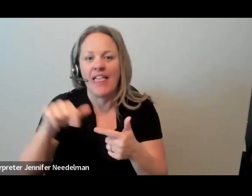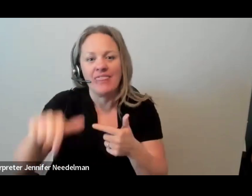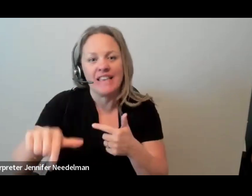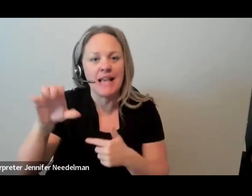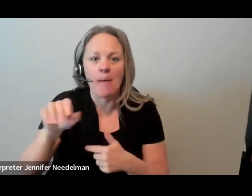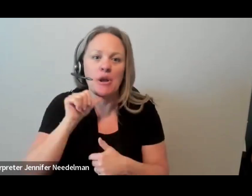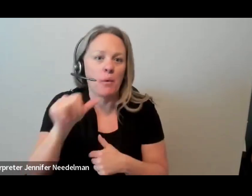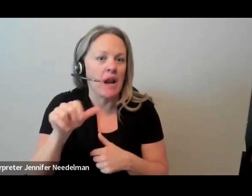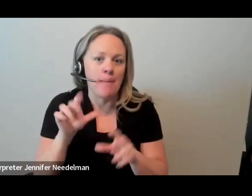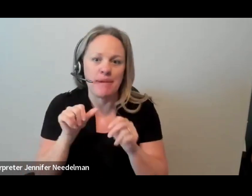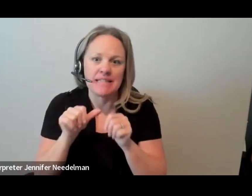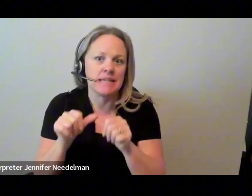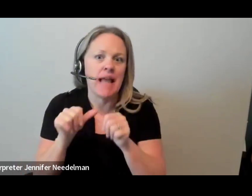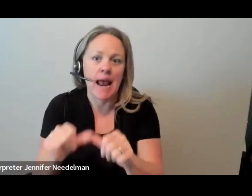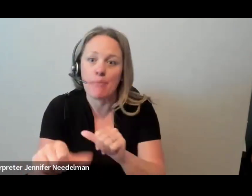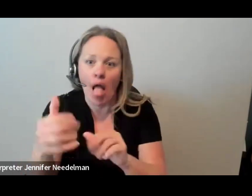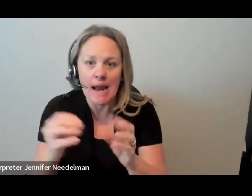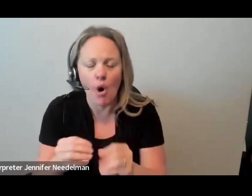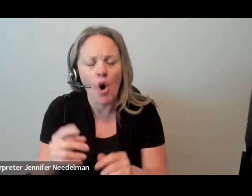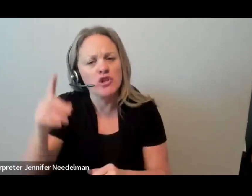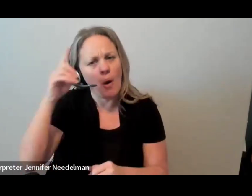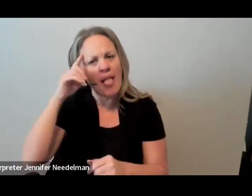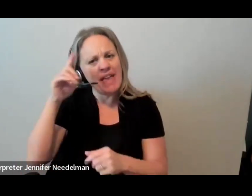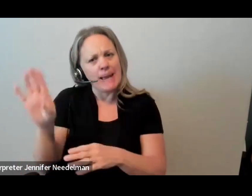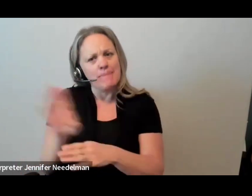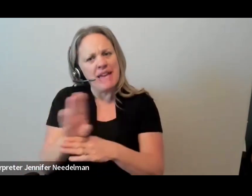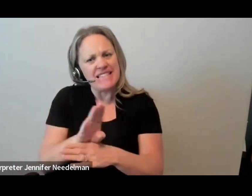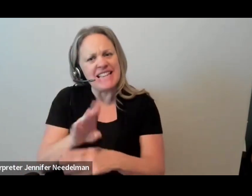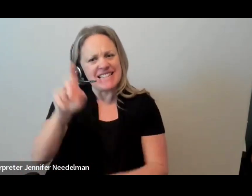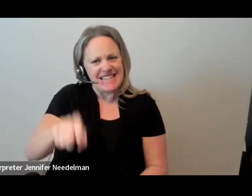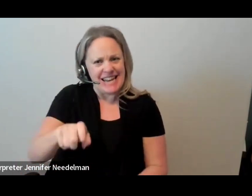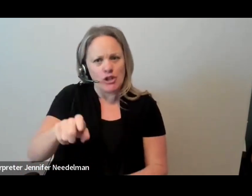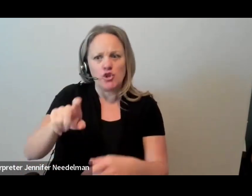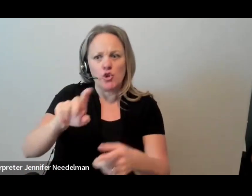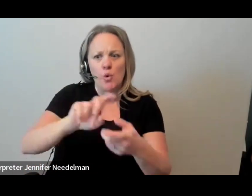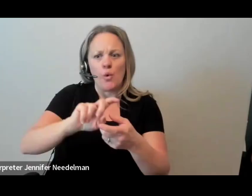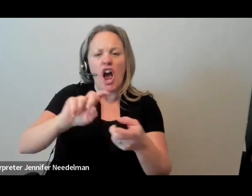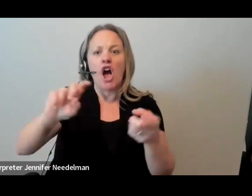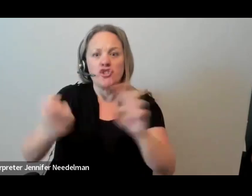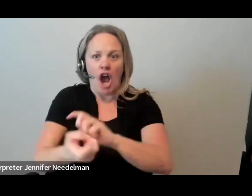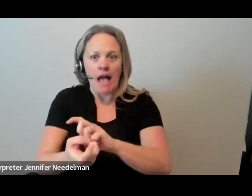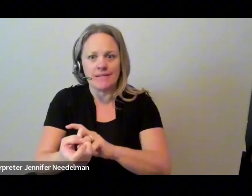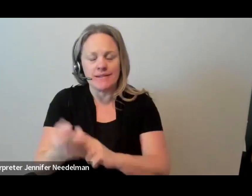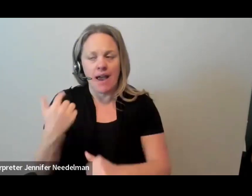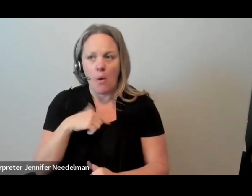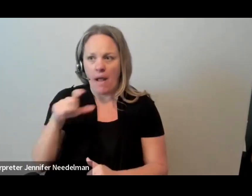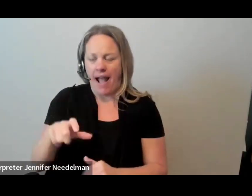And so I think business needs to adjust and we're really looking at how do we deepen investment